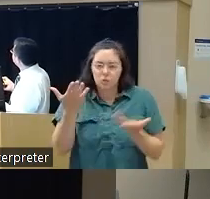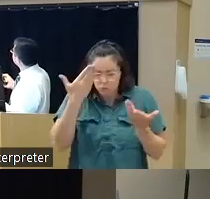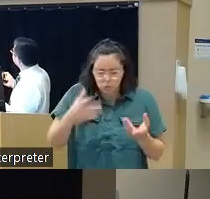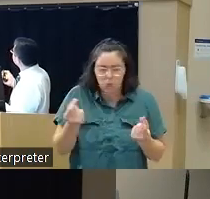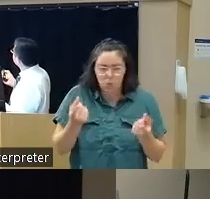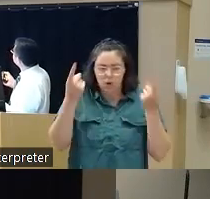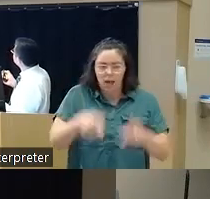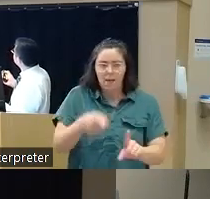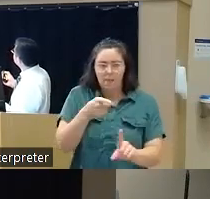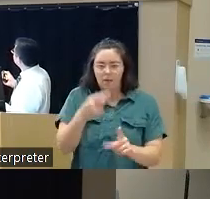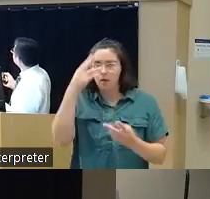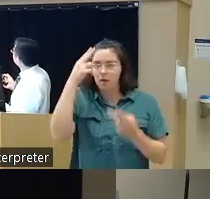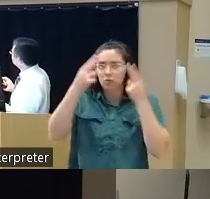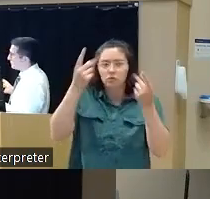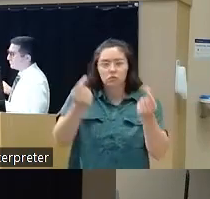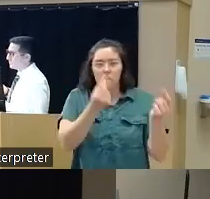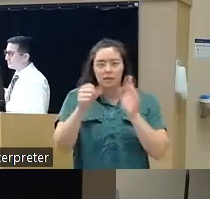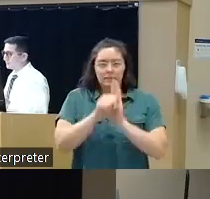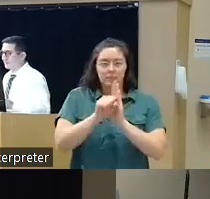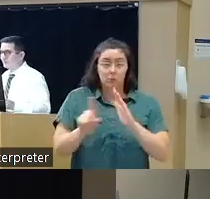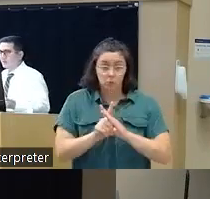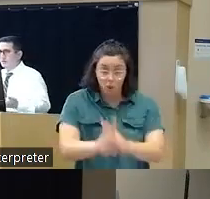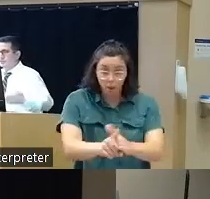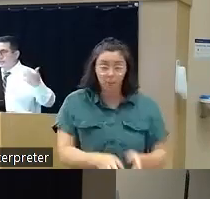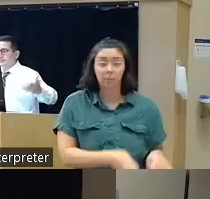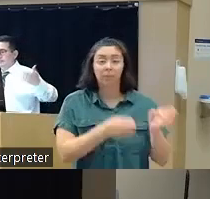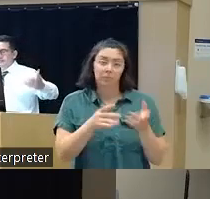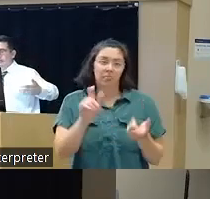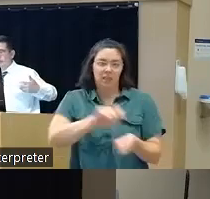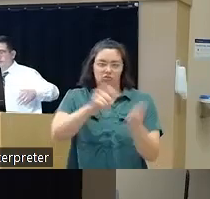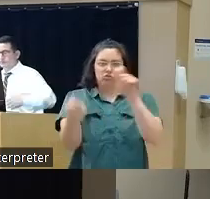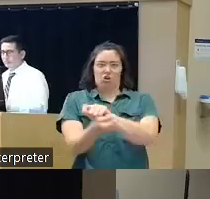leading to visual hallucinations and maybe that's associated with this change that seeing in the